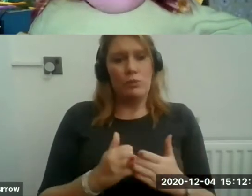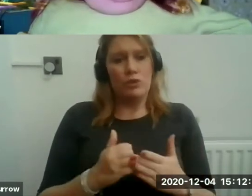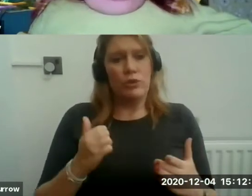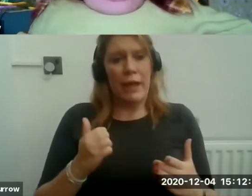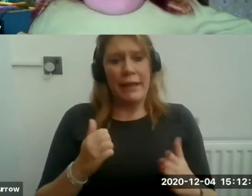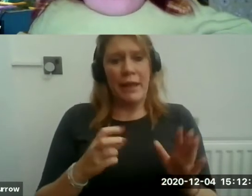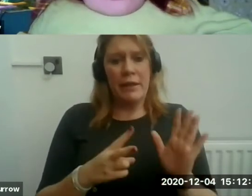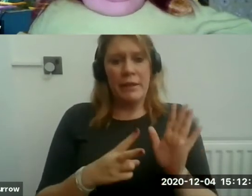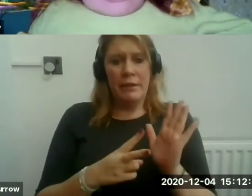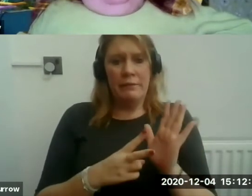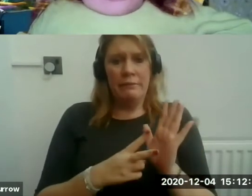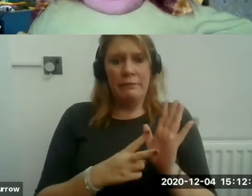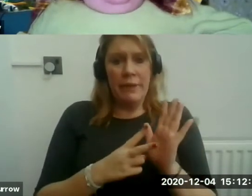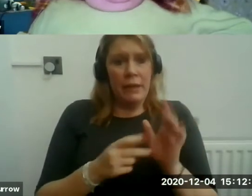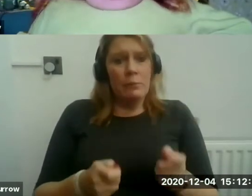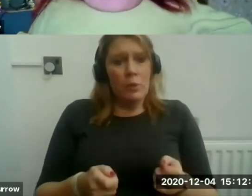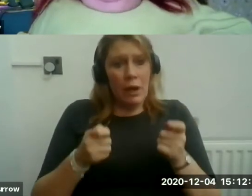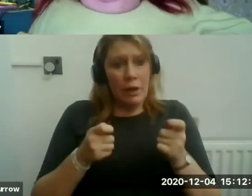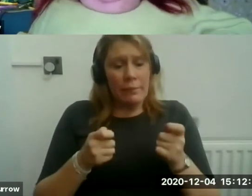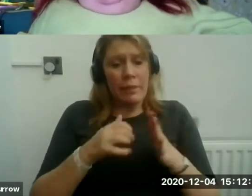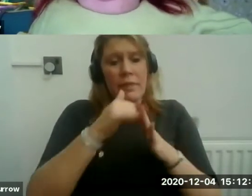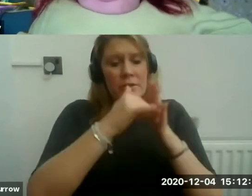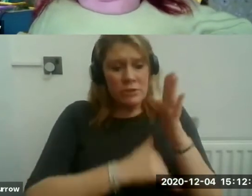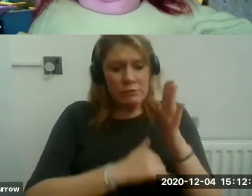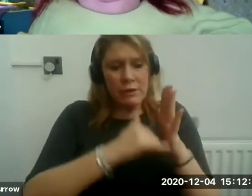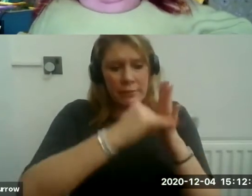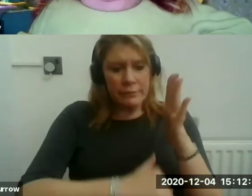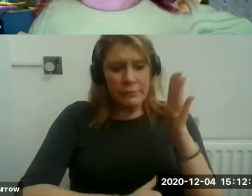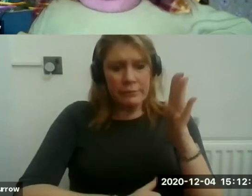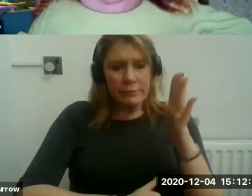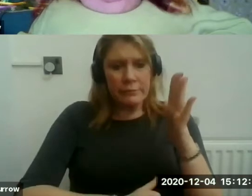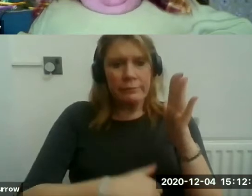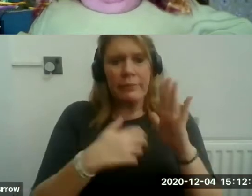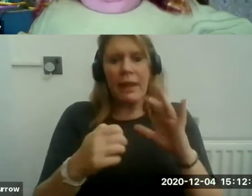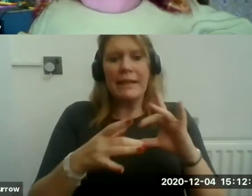within each of the scripts there were many